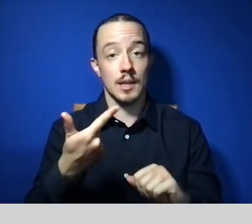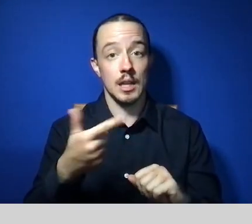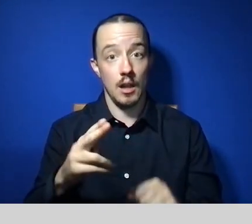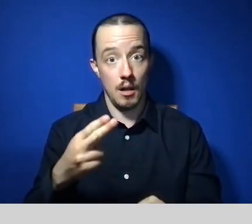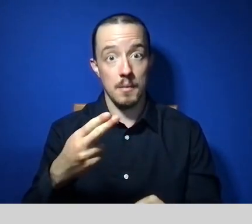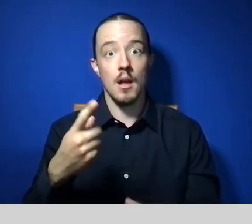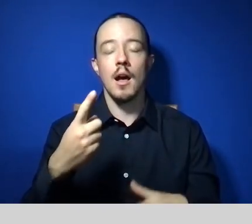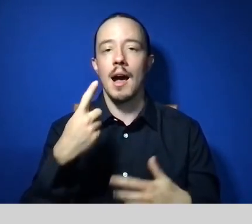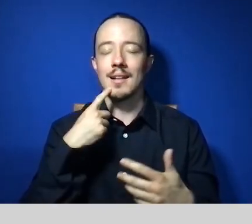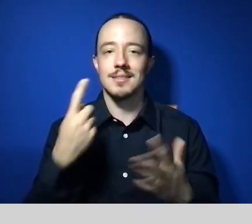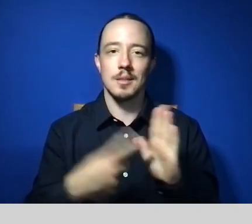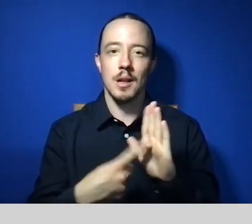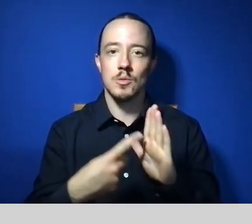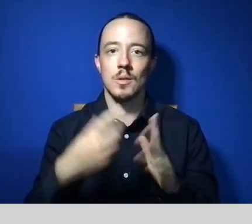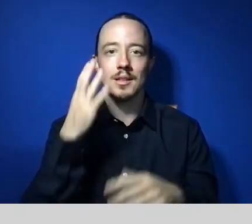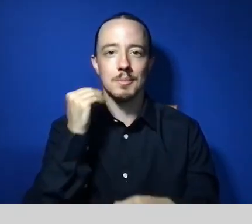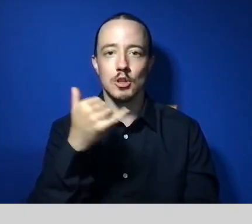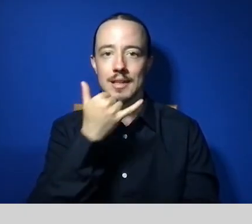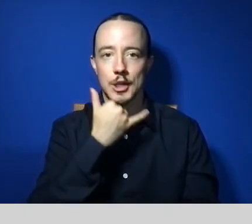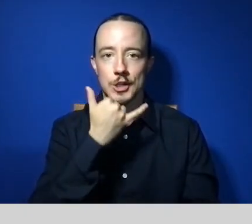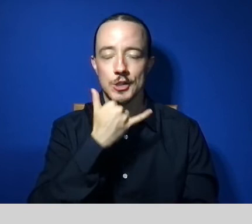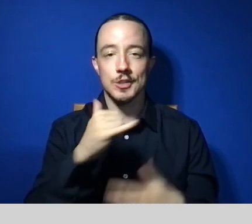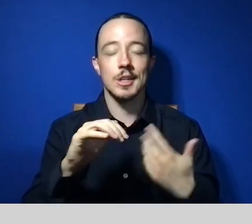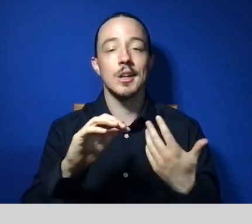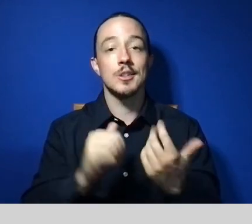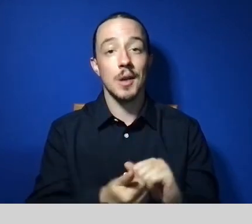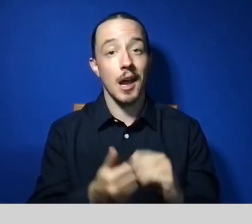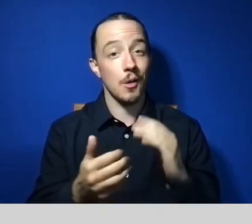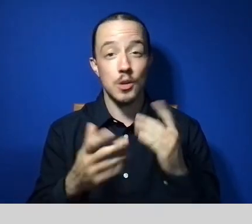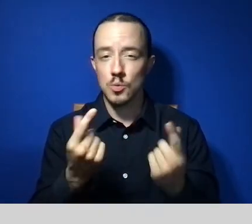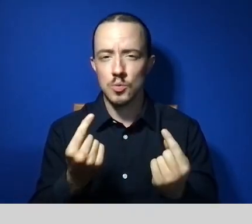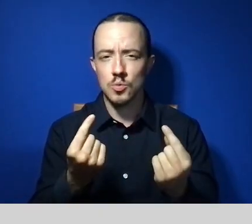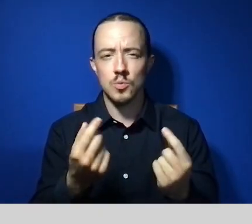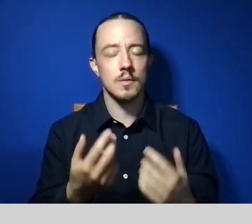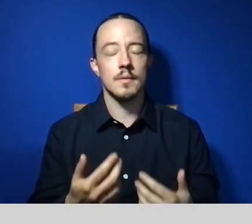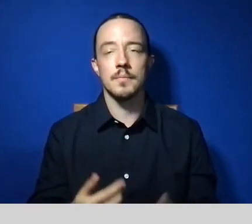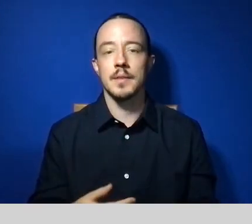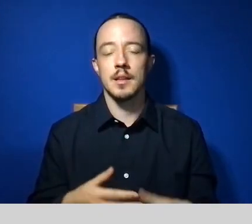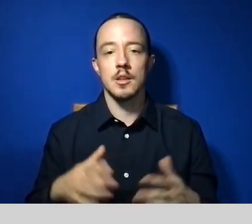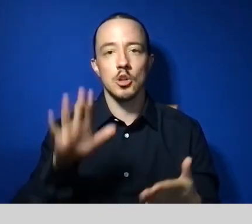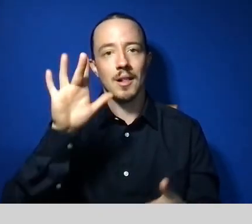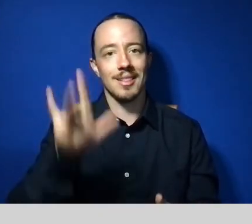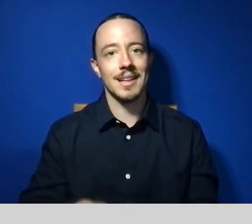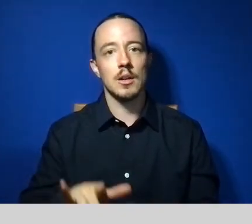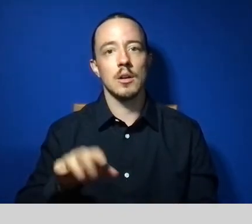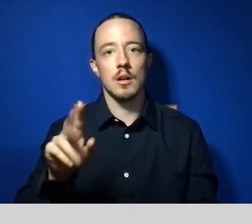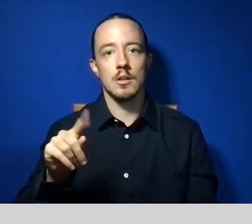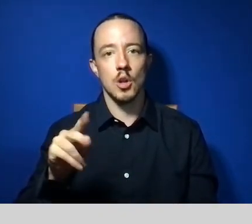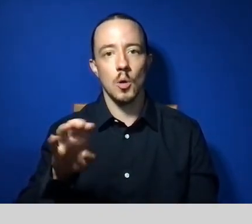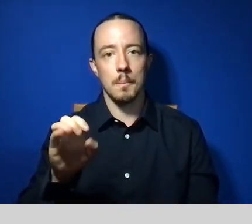I run into errors. And so the way around it for now is to clear the notebook